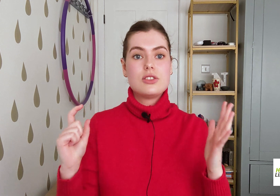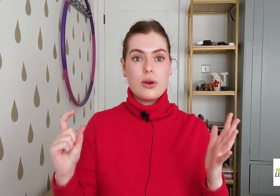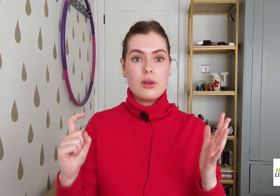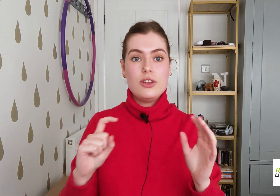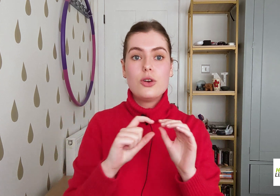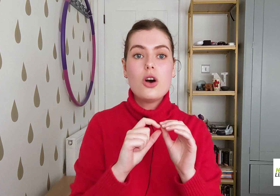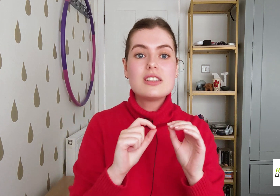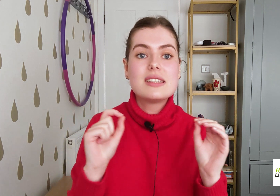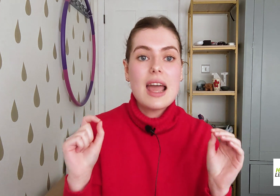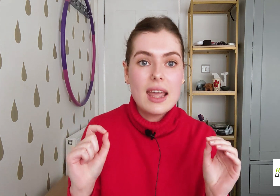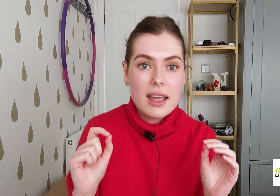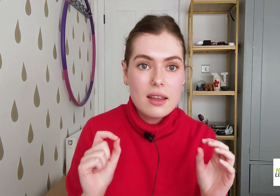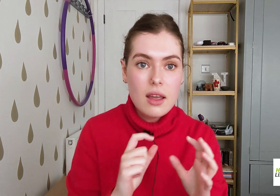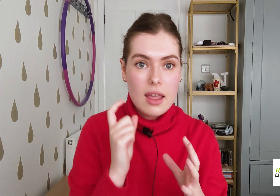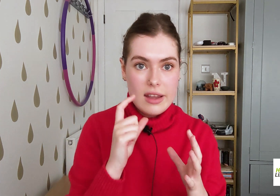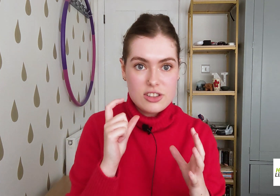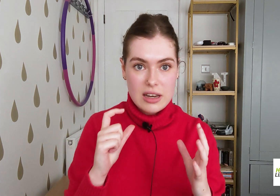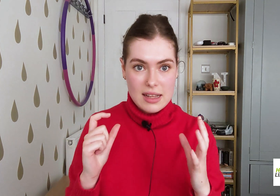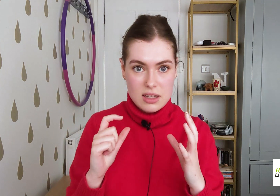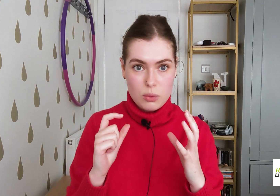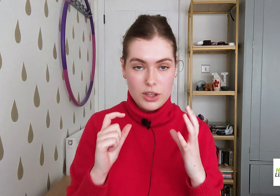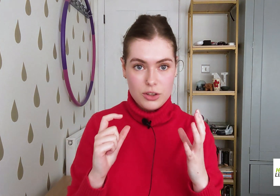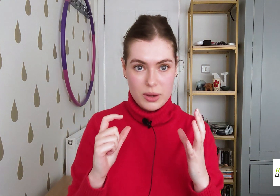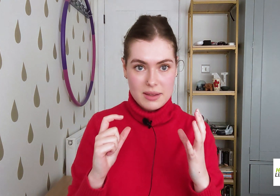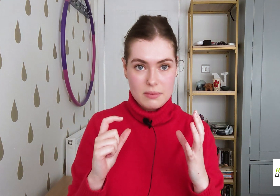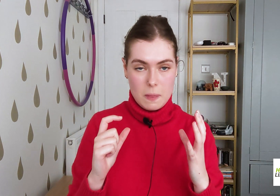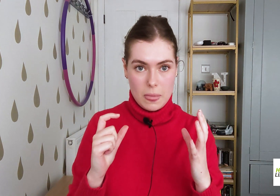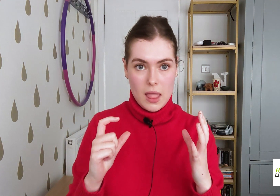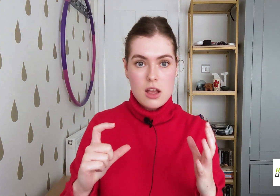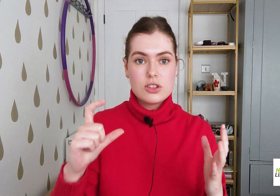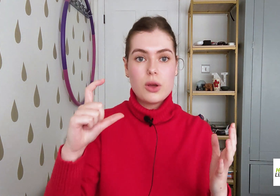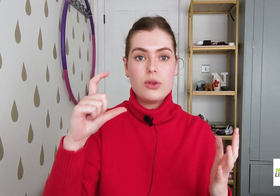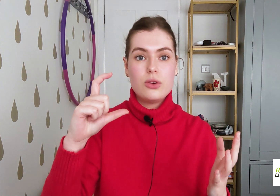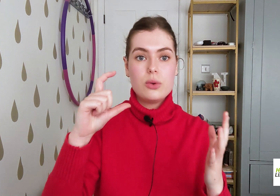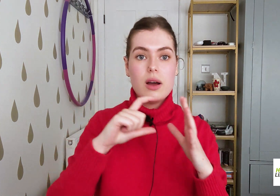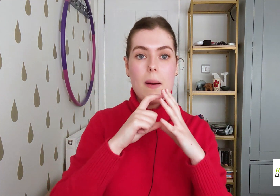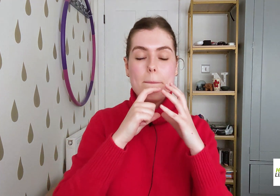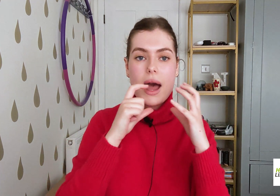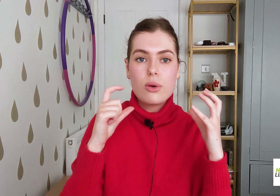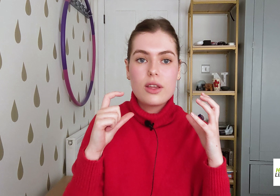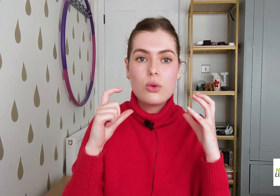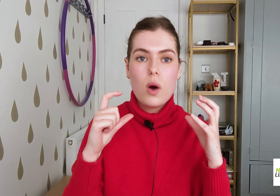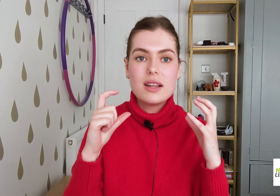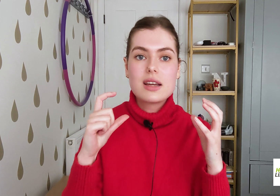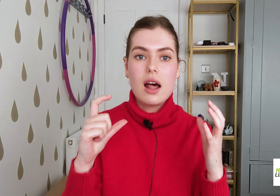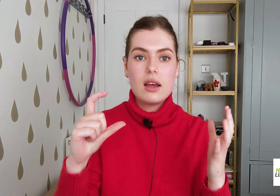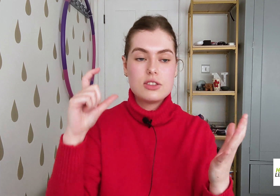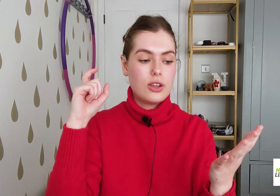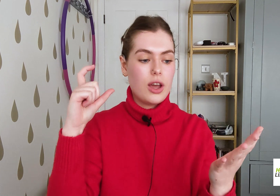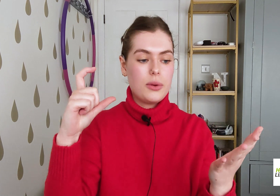So you're not saying each letter when you do it, so you are mouthing the word color. So you go,